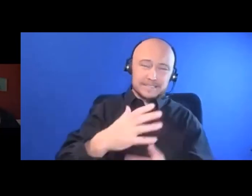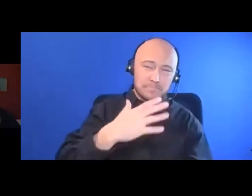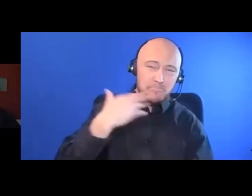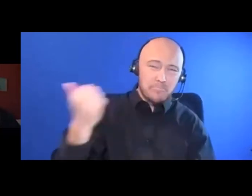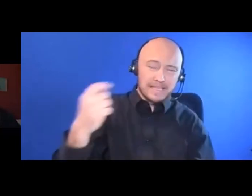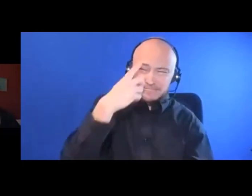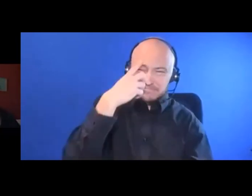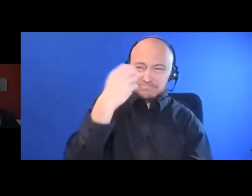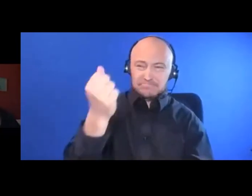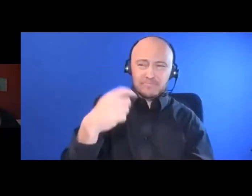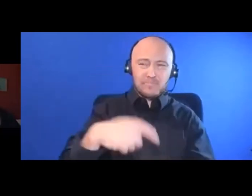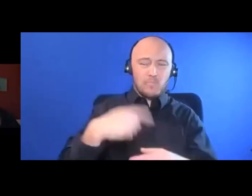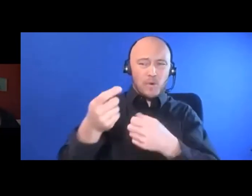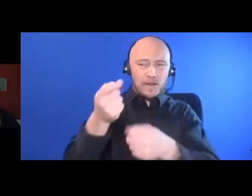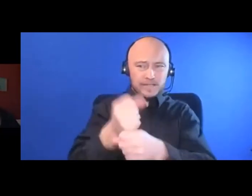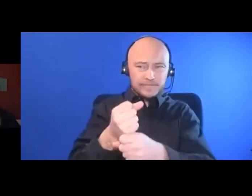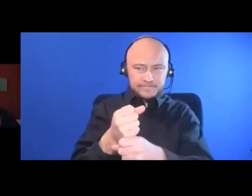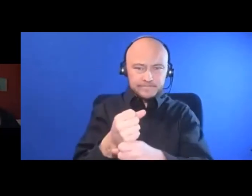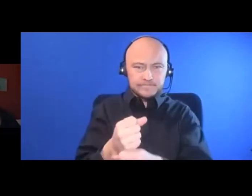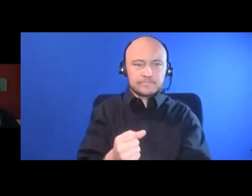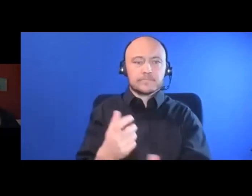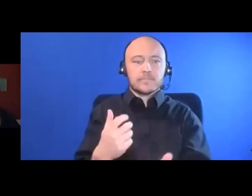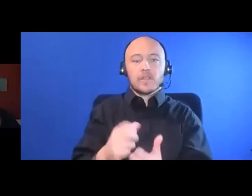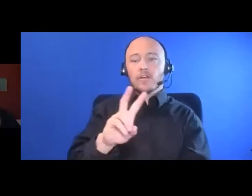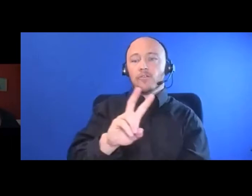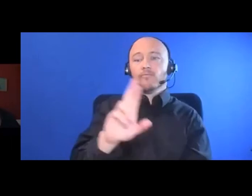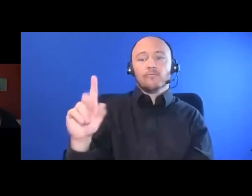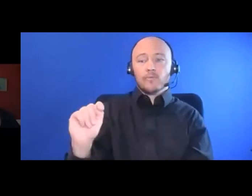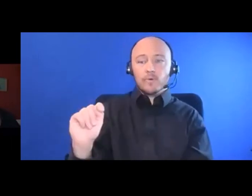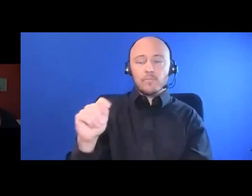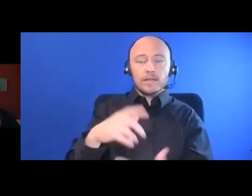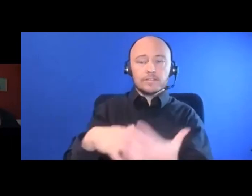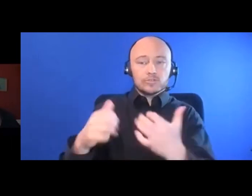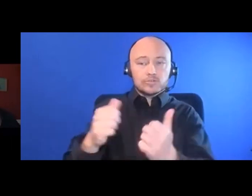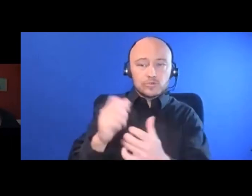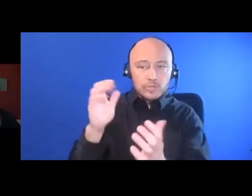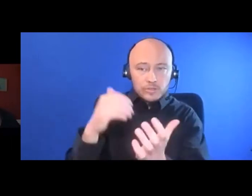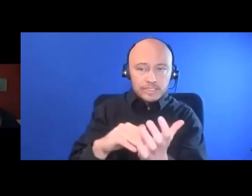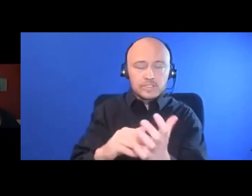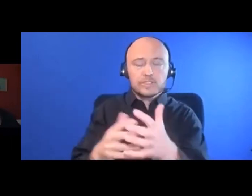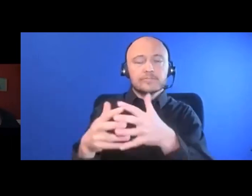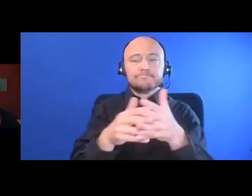She's held fellowships with Vermont Studio Center and American Psychological Association.